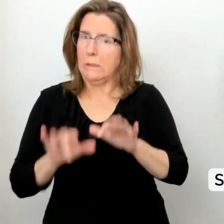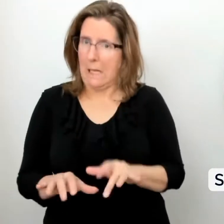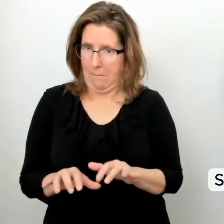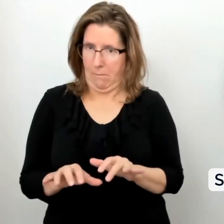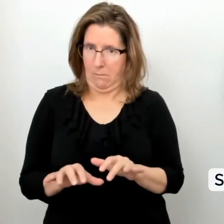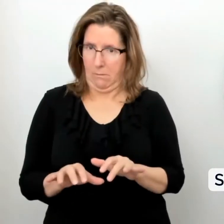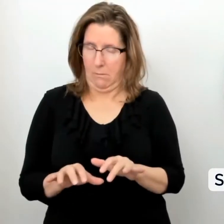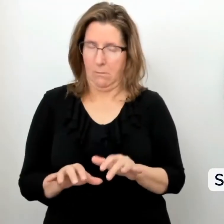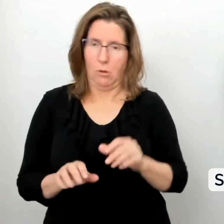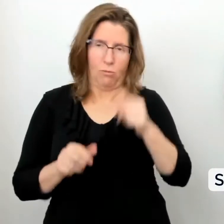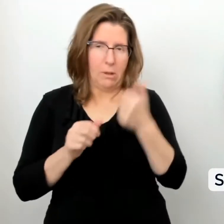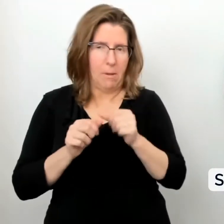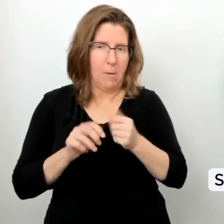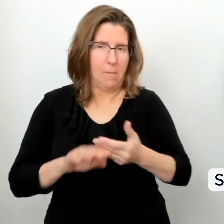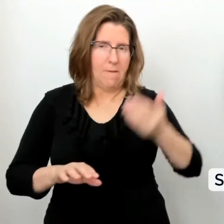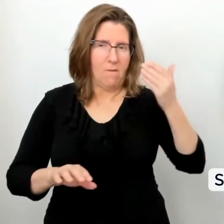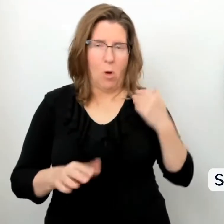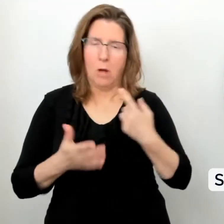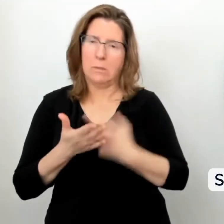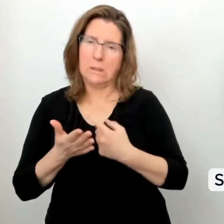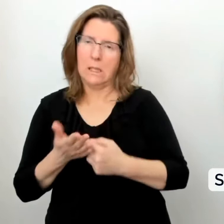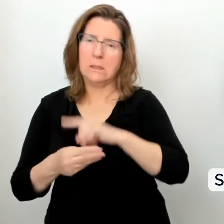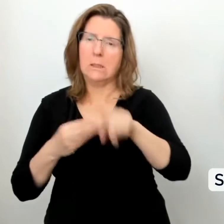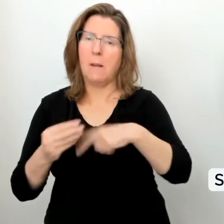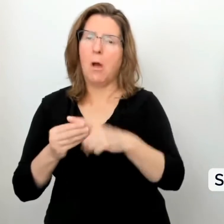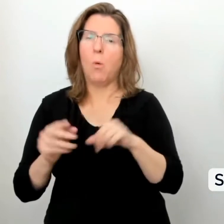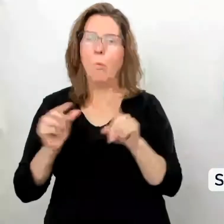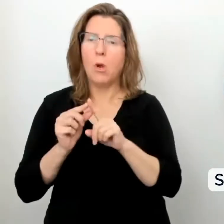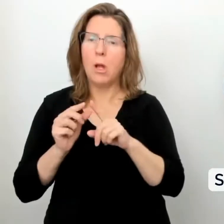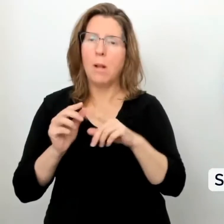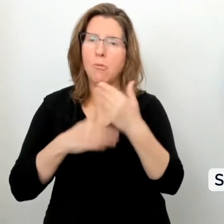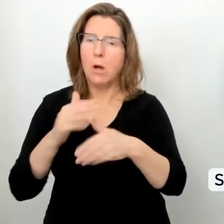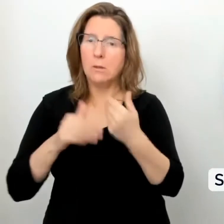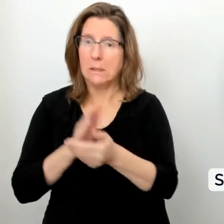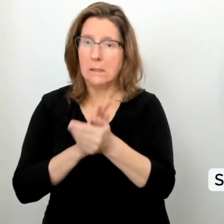It can support students who don't have the hand-eye coordination for keyboarding.